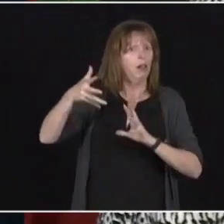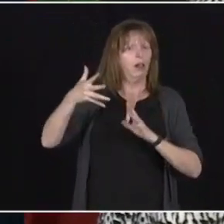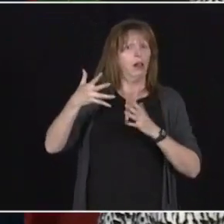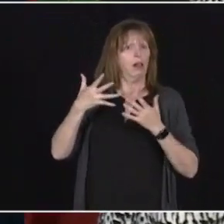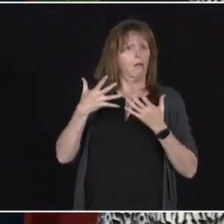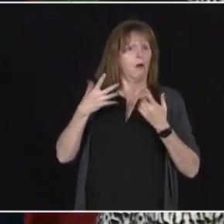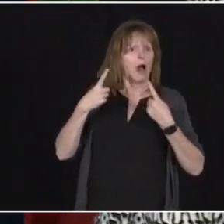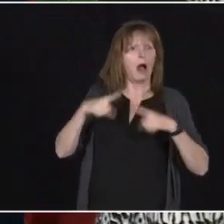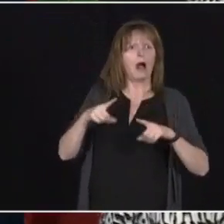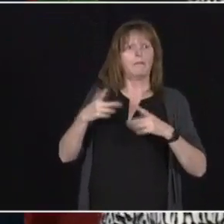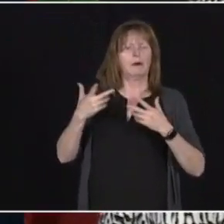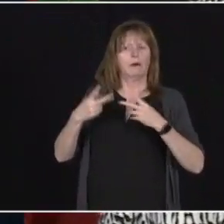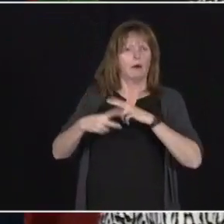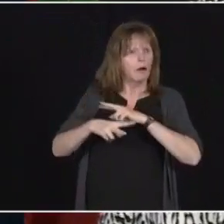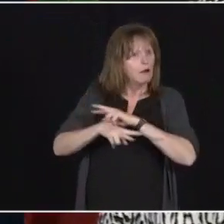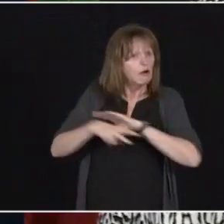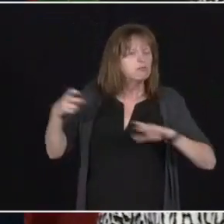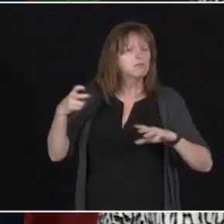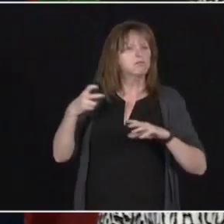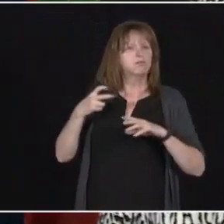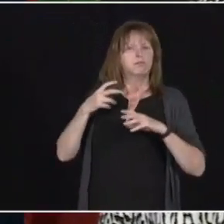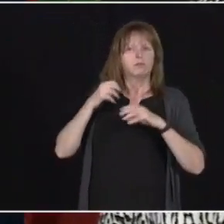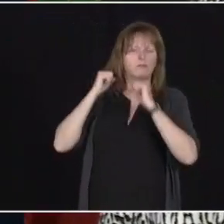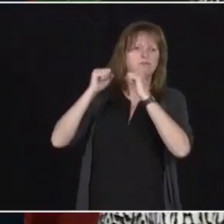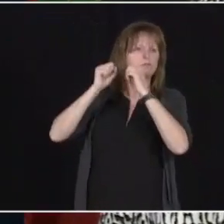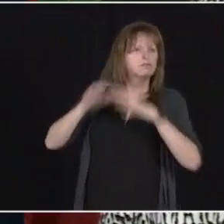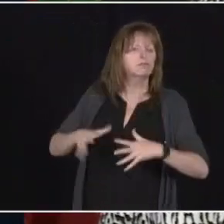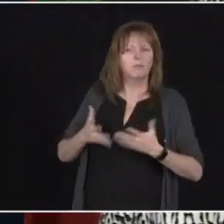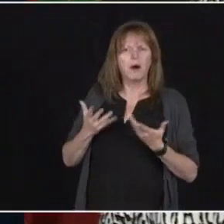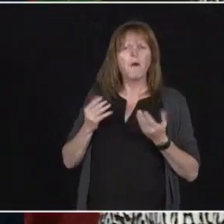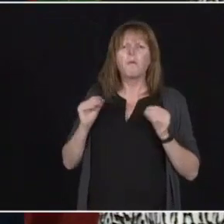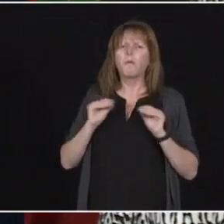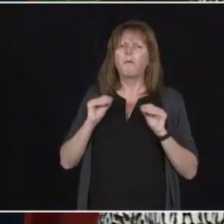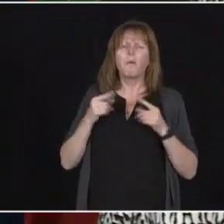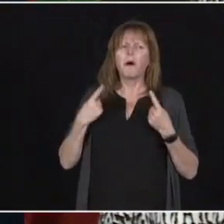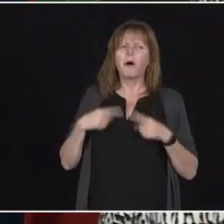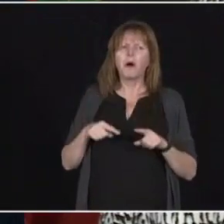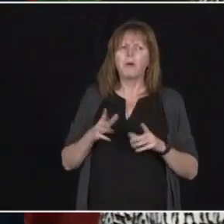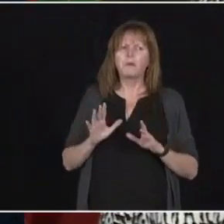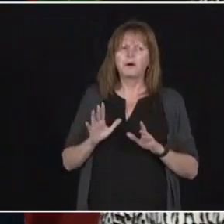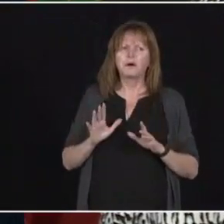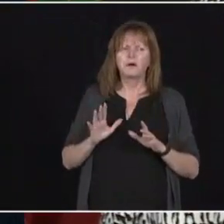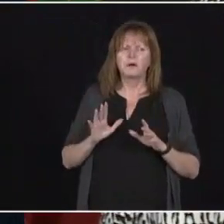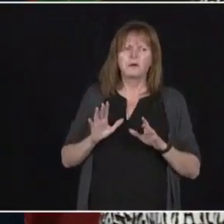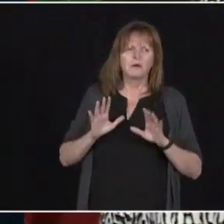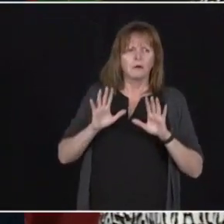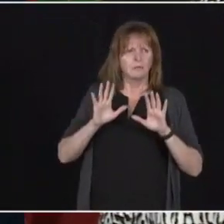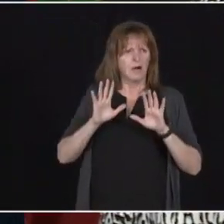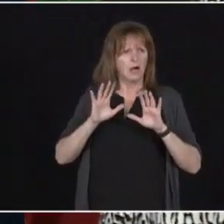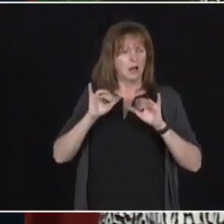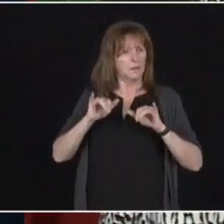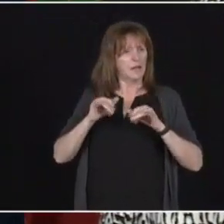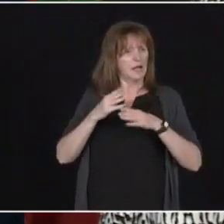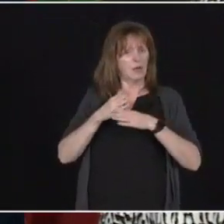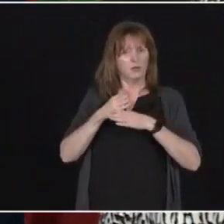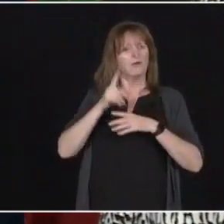evening, and fear of some kind of straight right and it appears that has just been a reaction to online rumours and spreading false information.